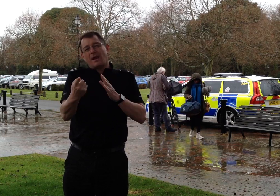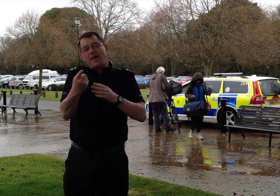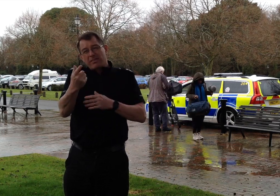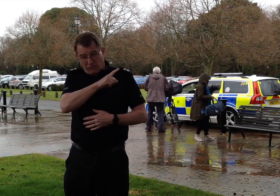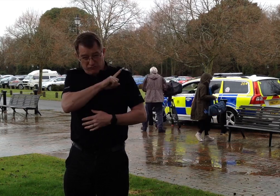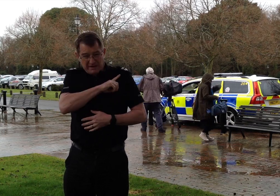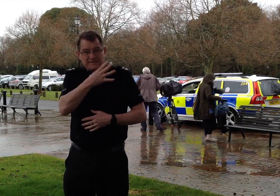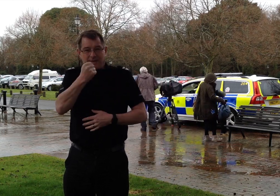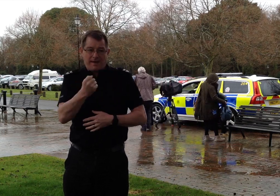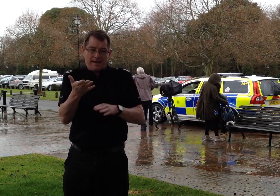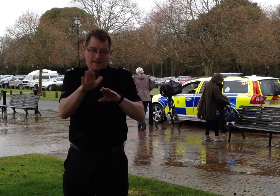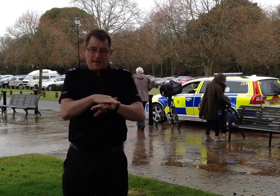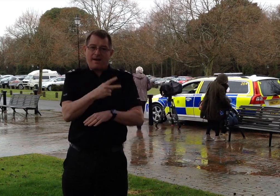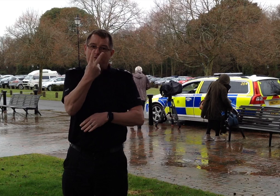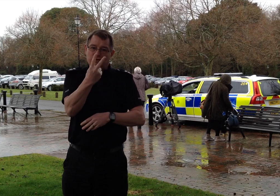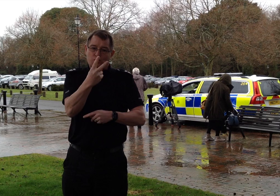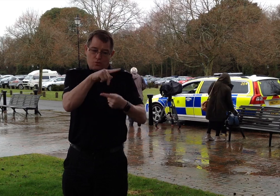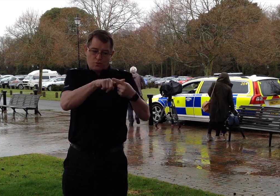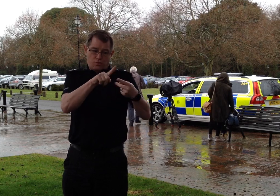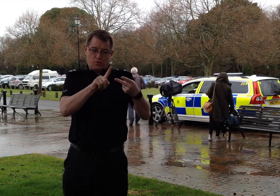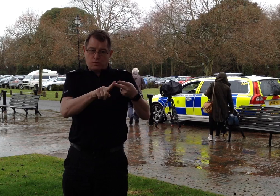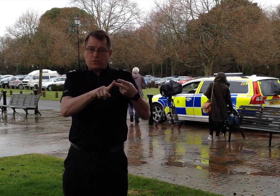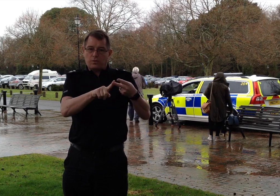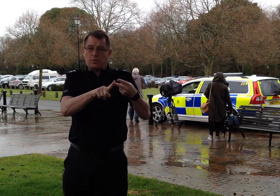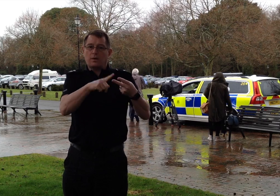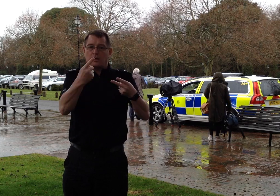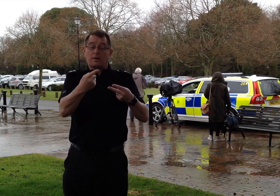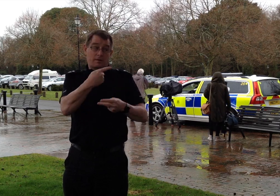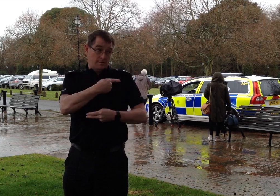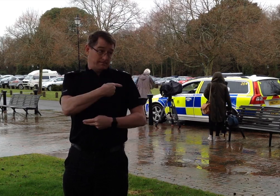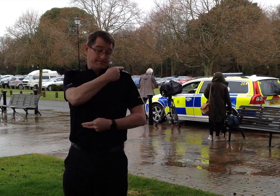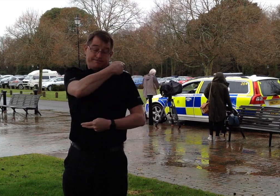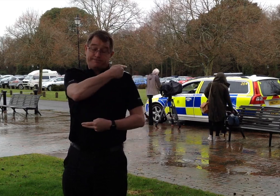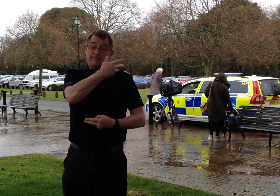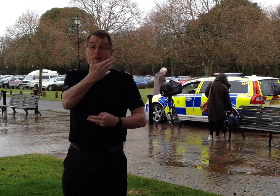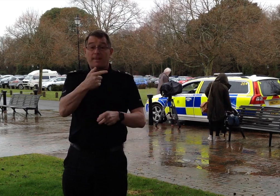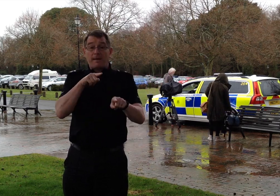The reason the test covers those two drugs